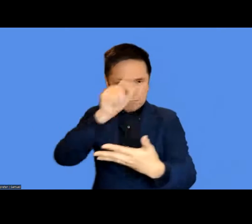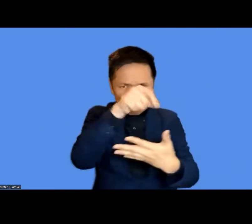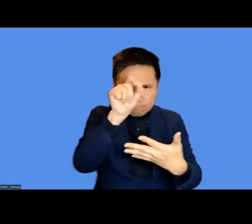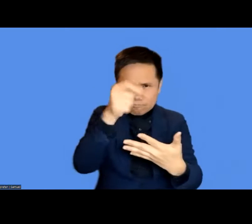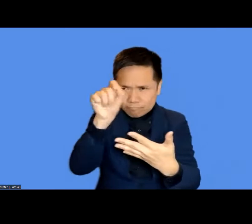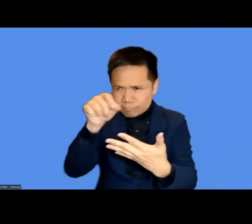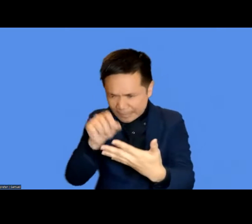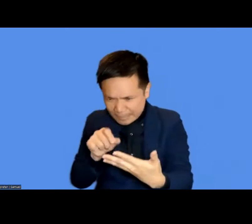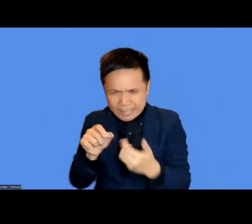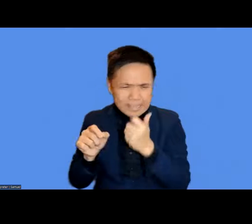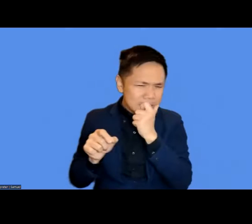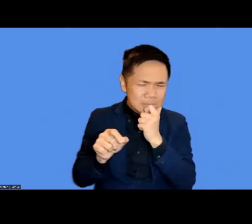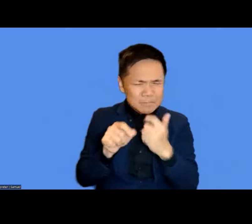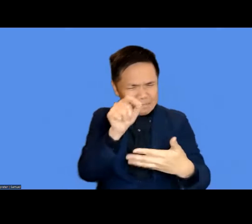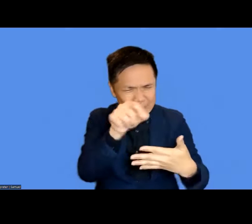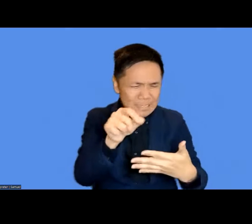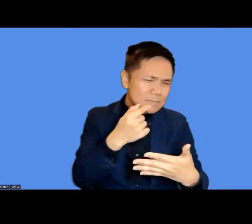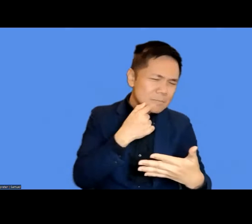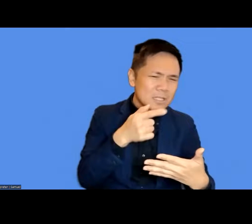the situation is even worse when it comes to persons with disabilities, acknowledging